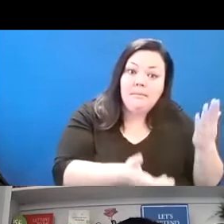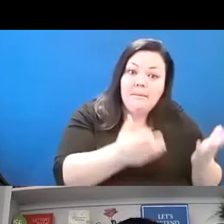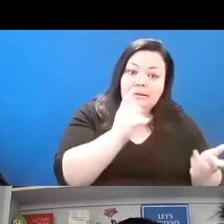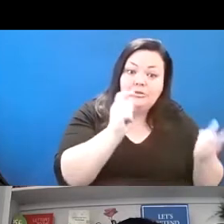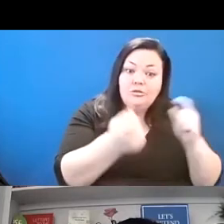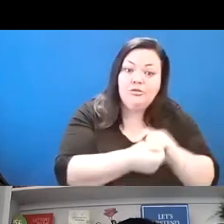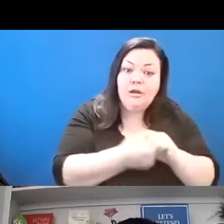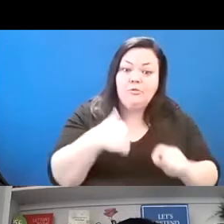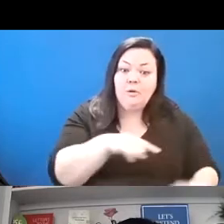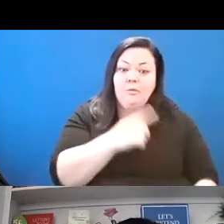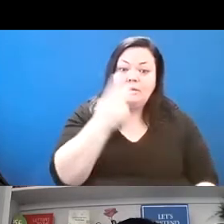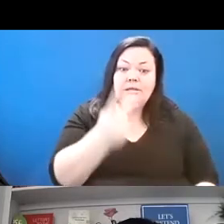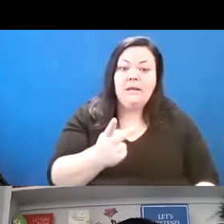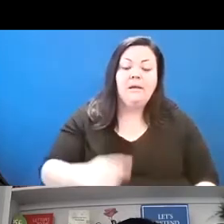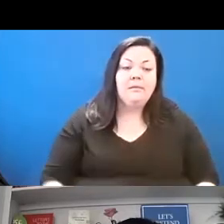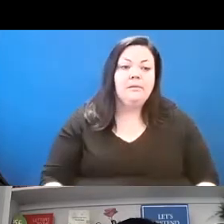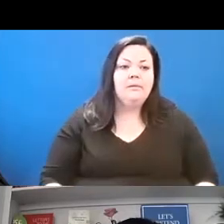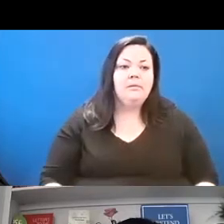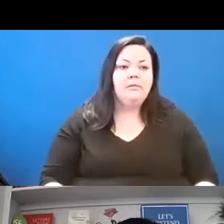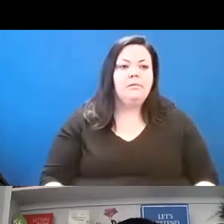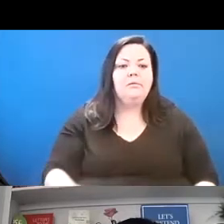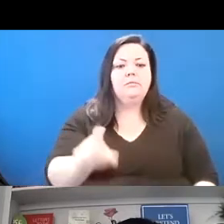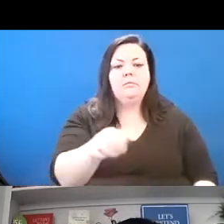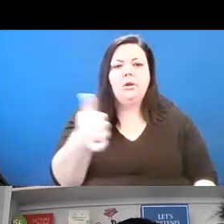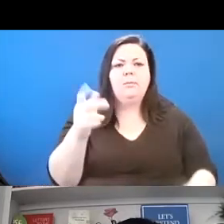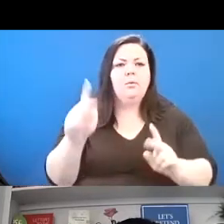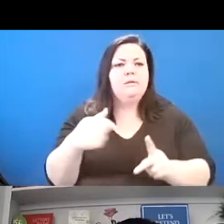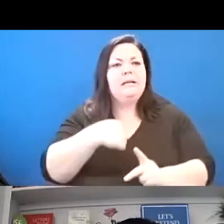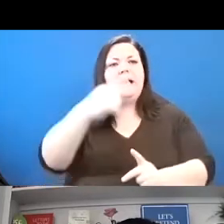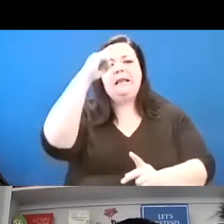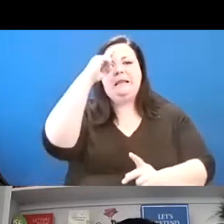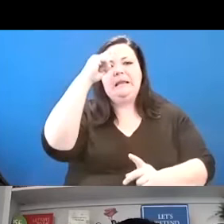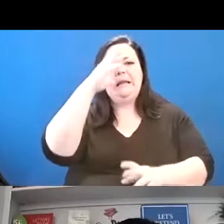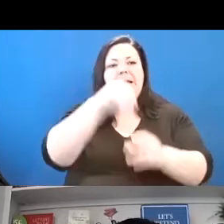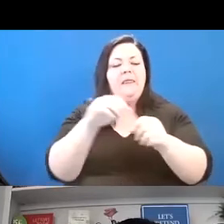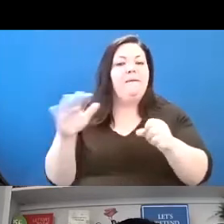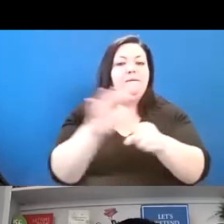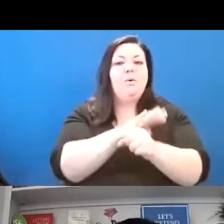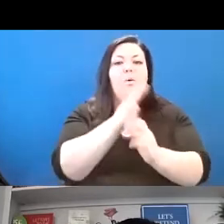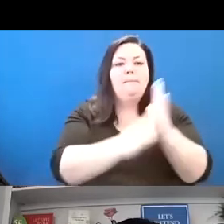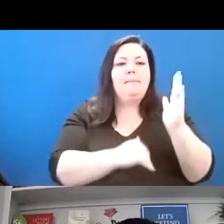there i think in the full painting the image is a little bit cropped i think in the full painting